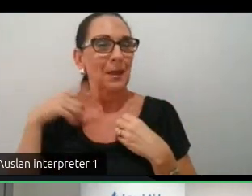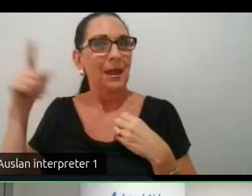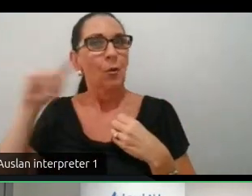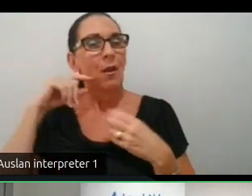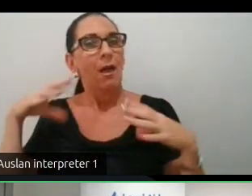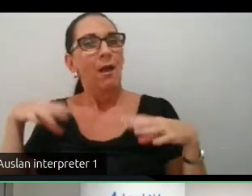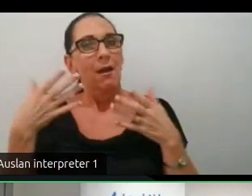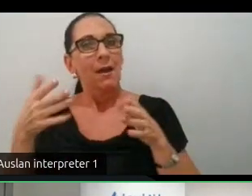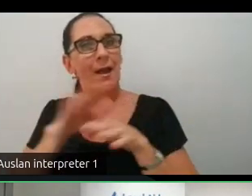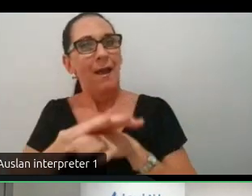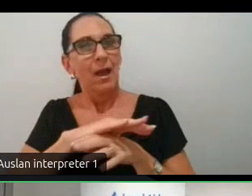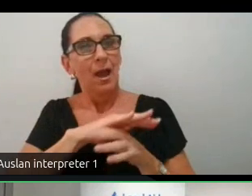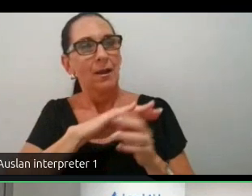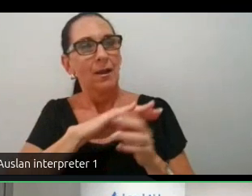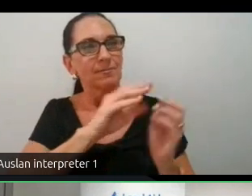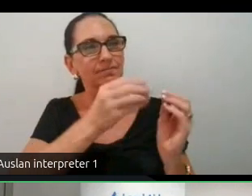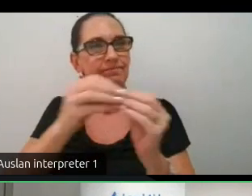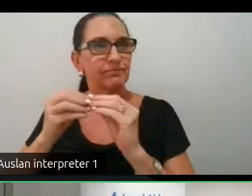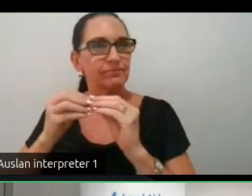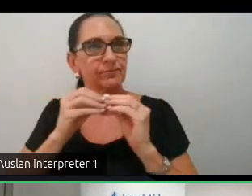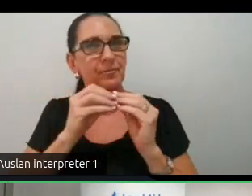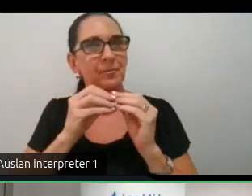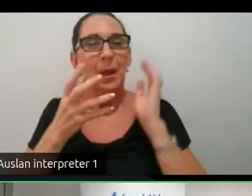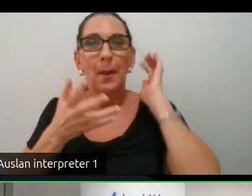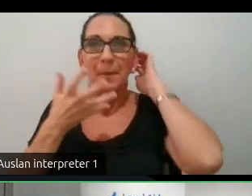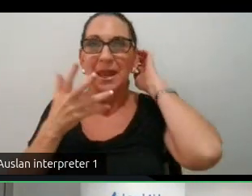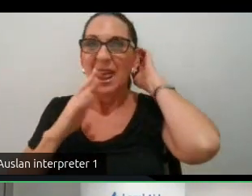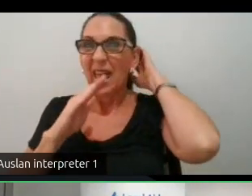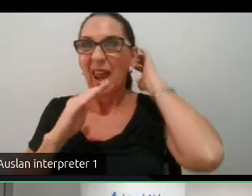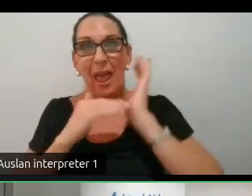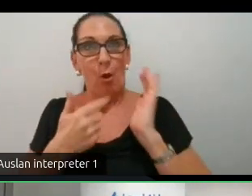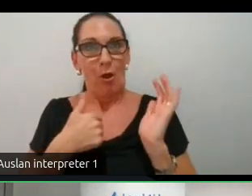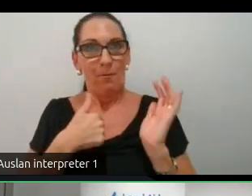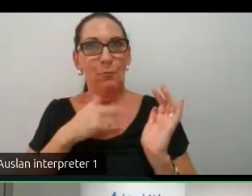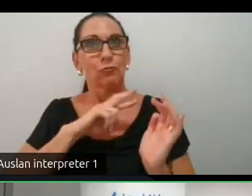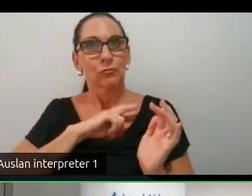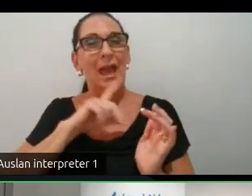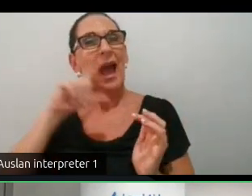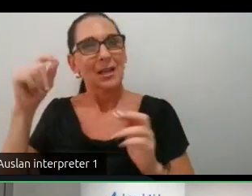company taking care of the tradies and all the vicissitudes that might come up. So you ask for